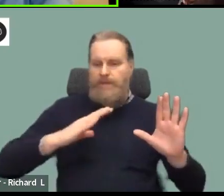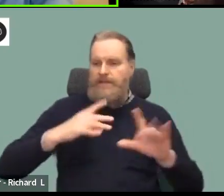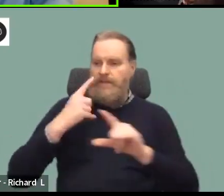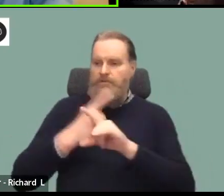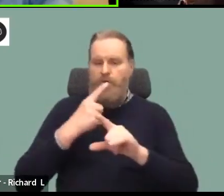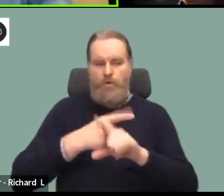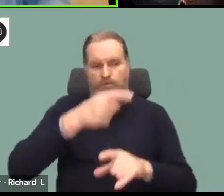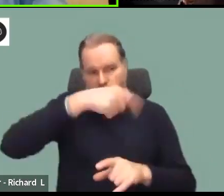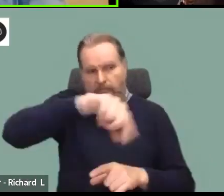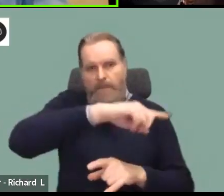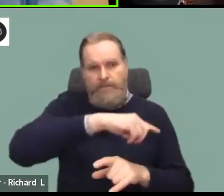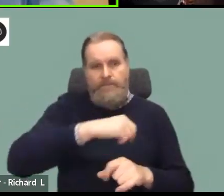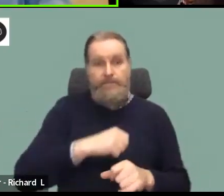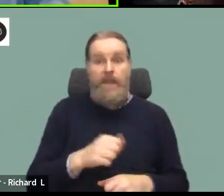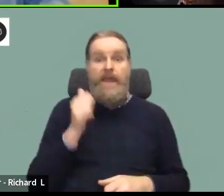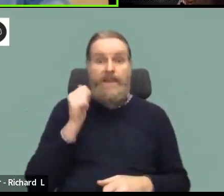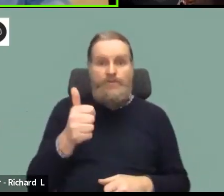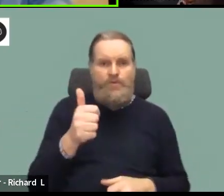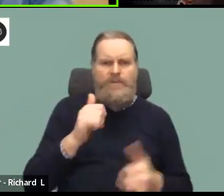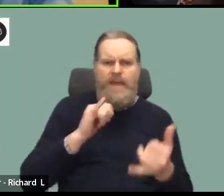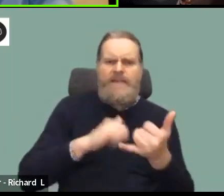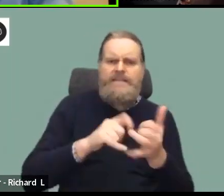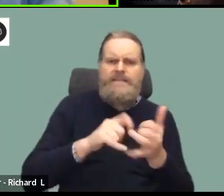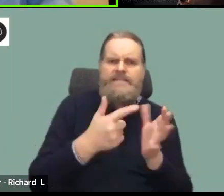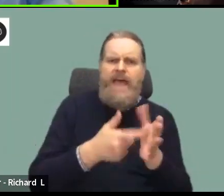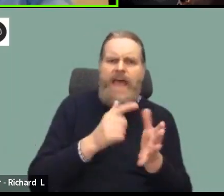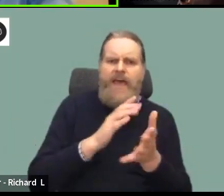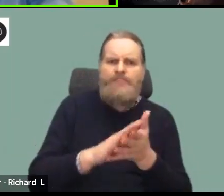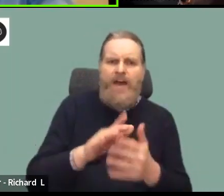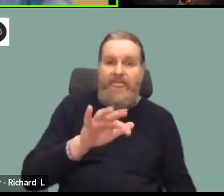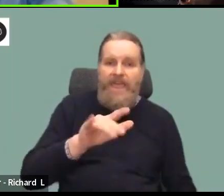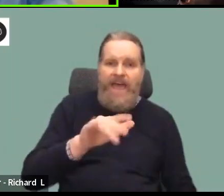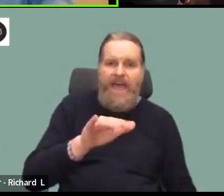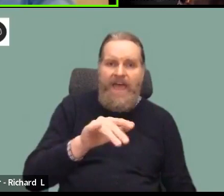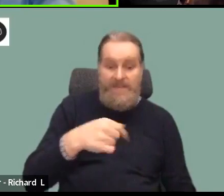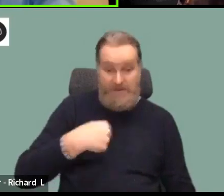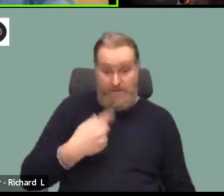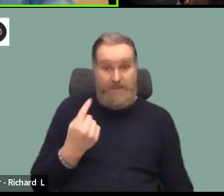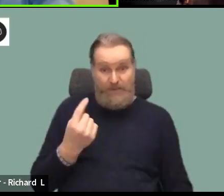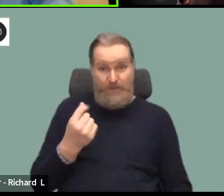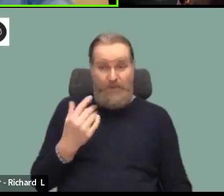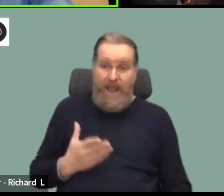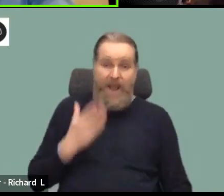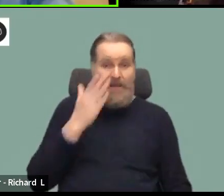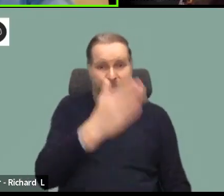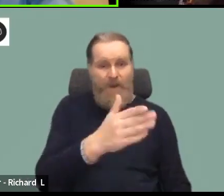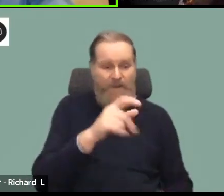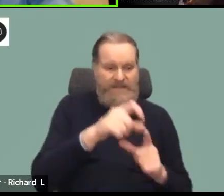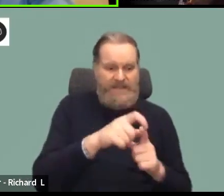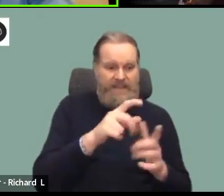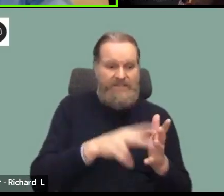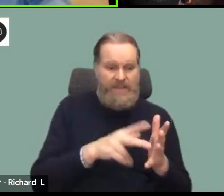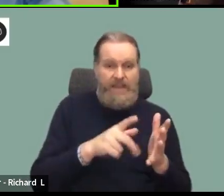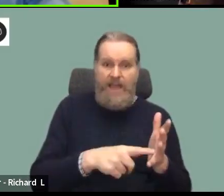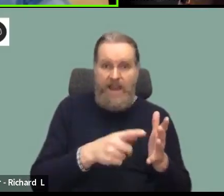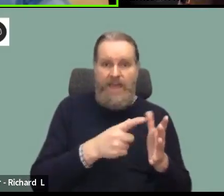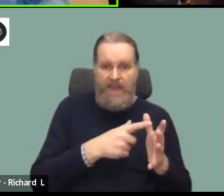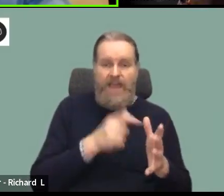has been discussed with the day. dVLA reps and it's good to know Sarah's Nicole and I know I'm personally going to the DVLA I think shortly. As part of